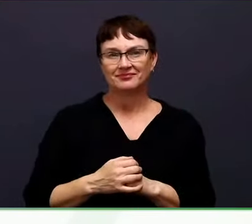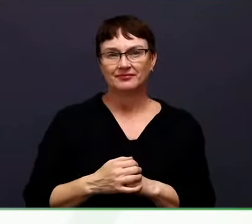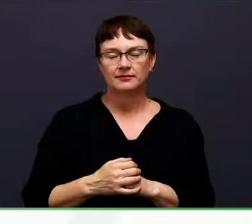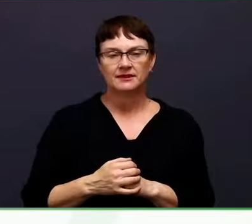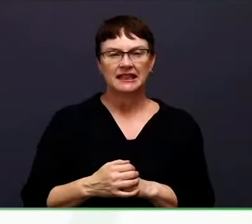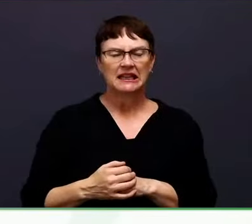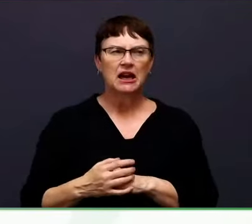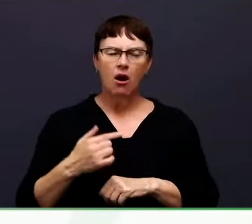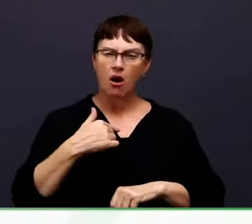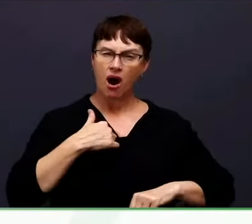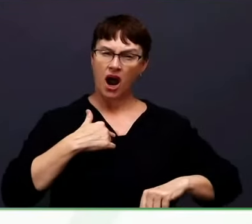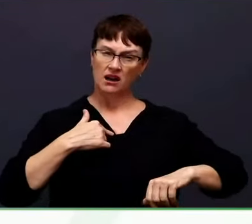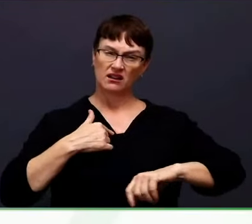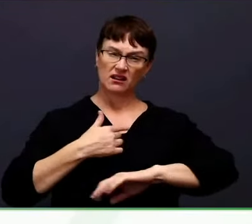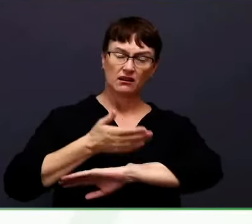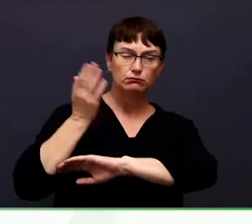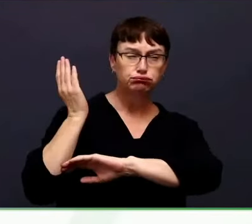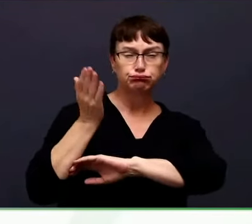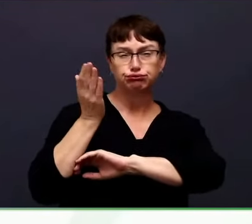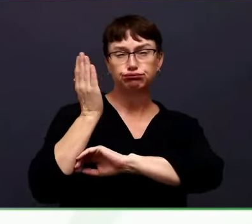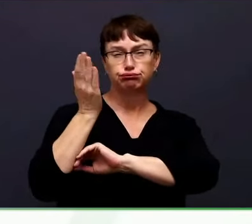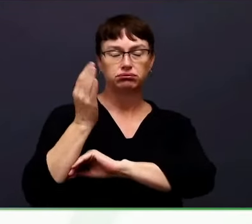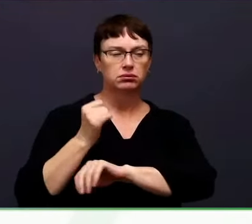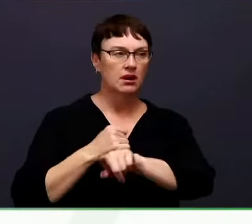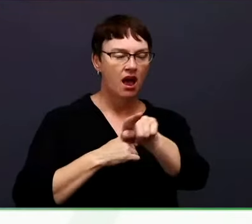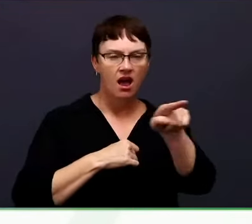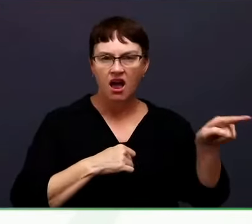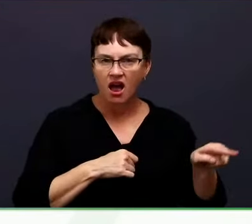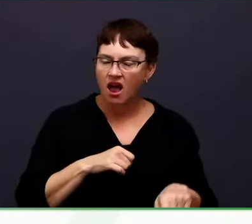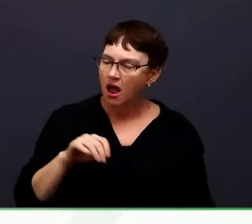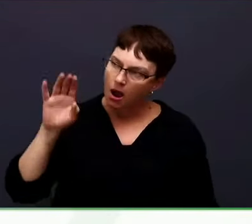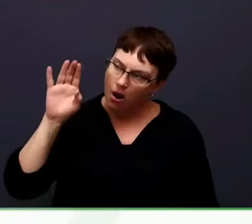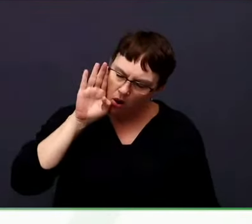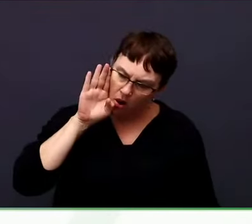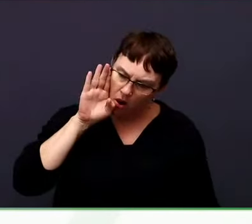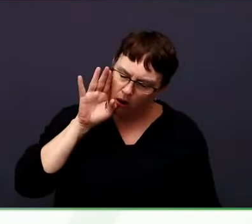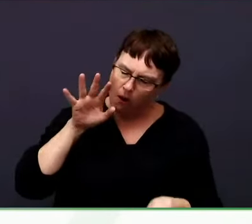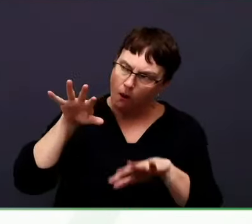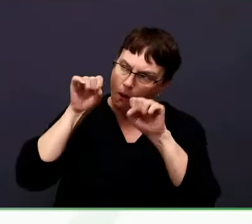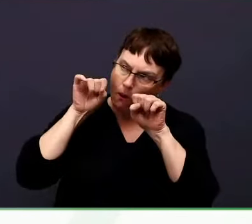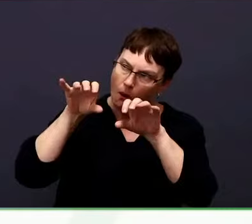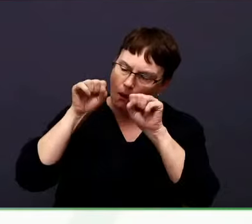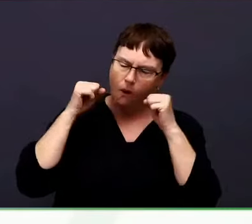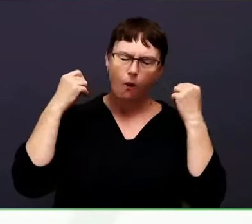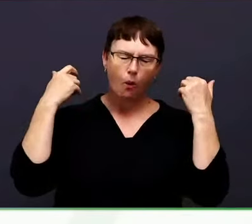We had a press conference there. It was so big.